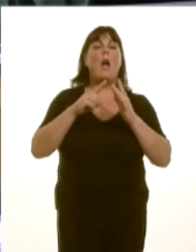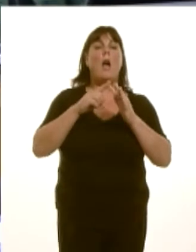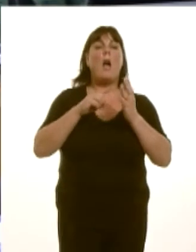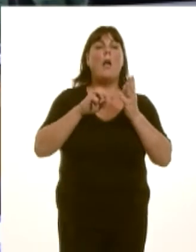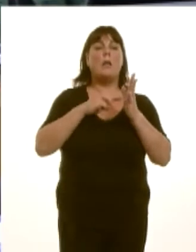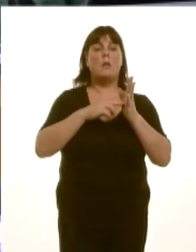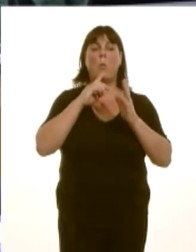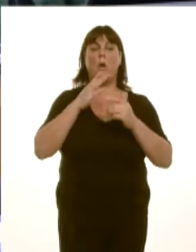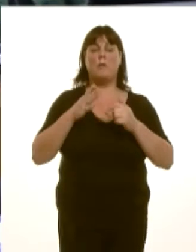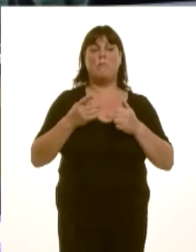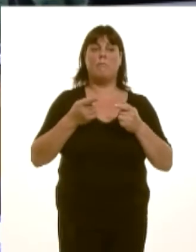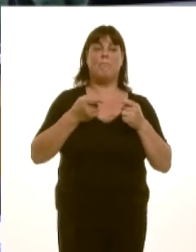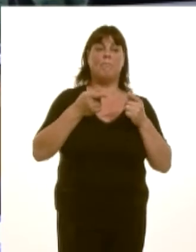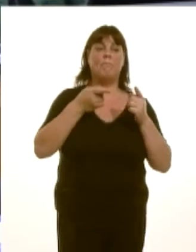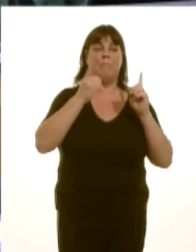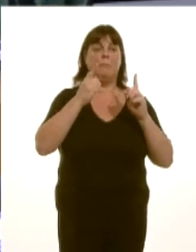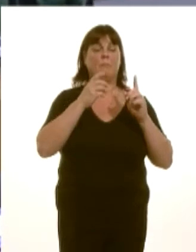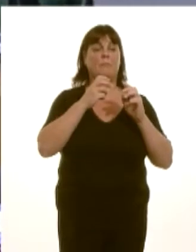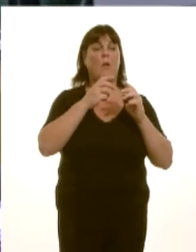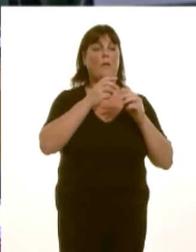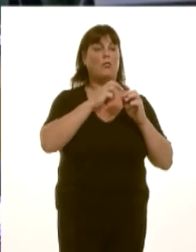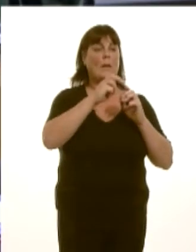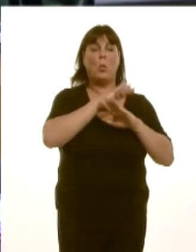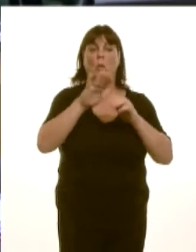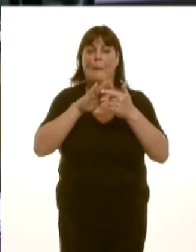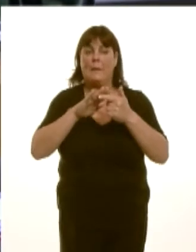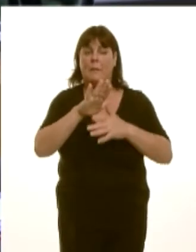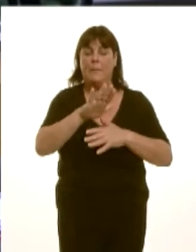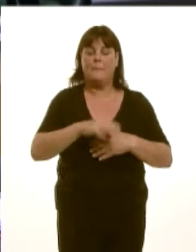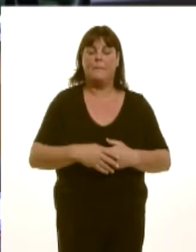But, the point is a fair one. It has been right to say that we have seen progress on the railways.